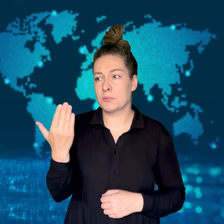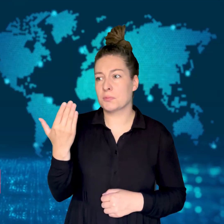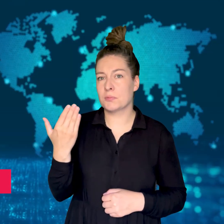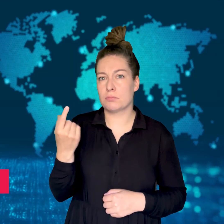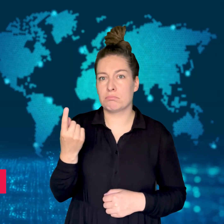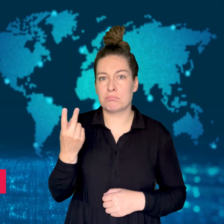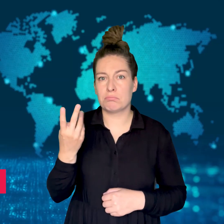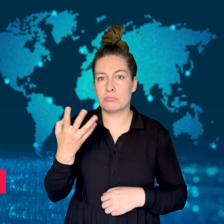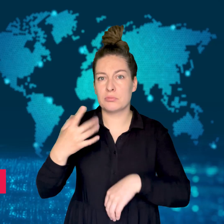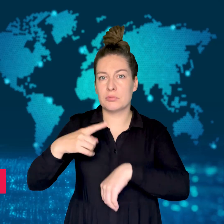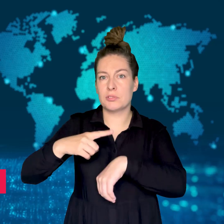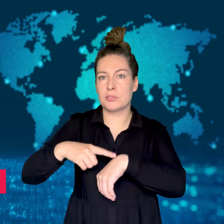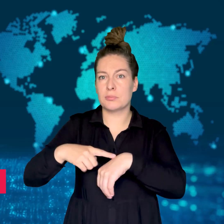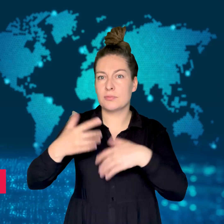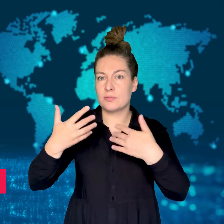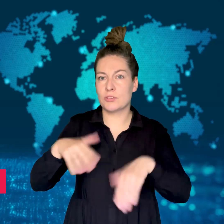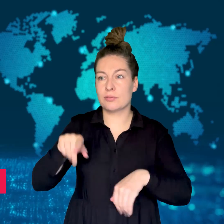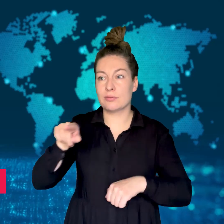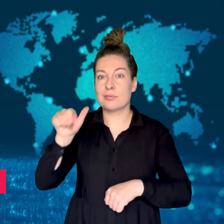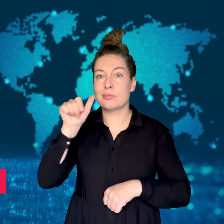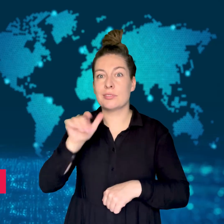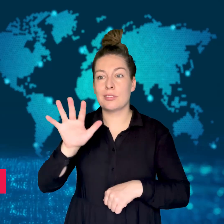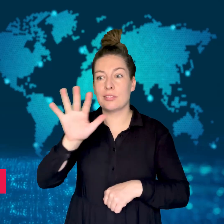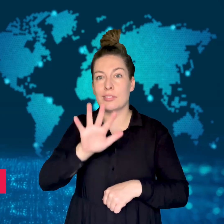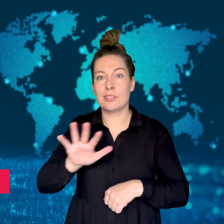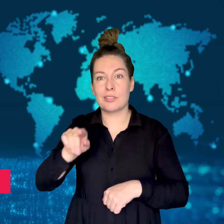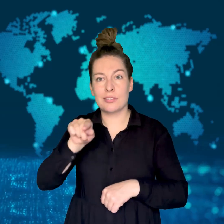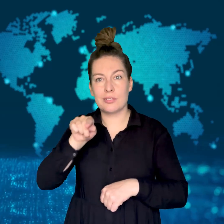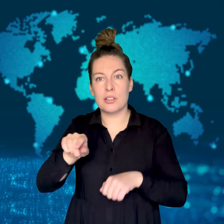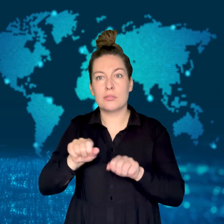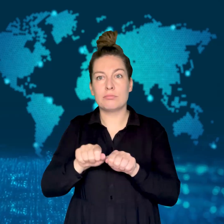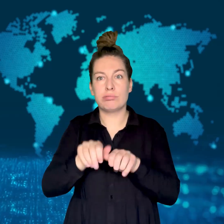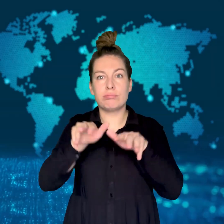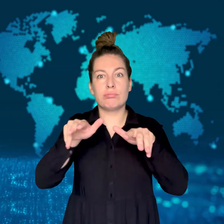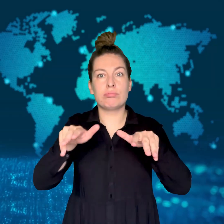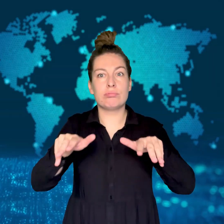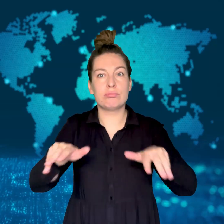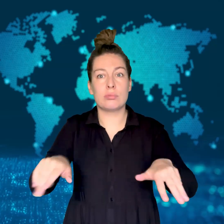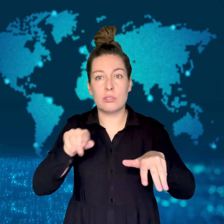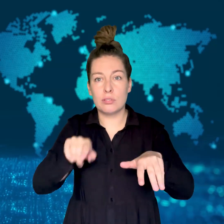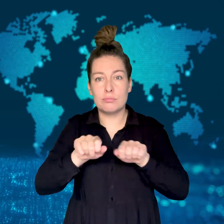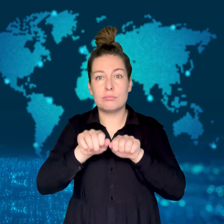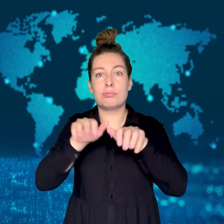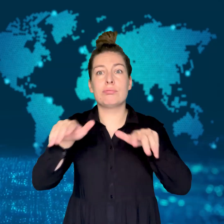[MONIKA]: A volcano in Iceland has erupted several times recently.